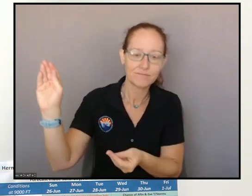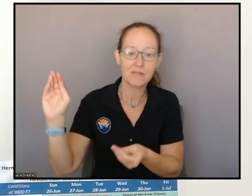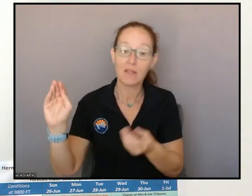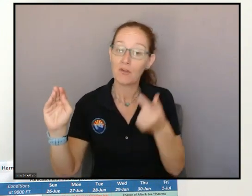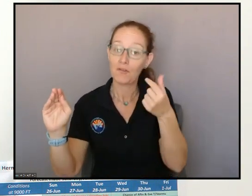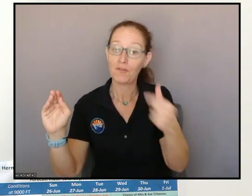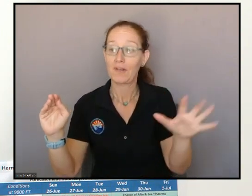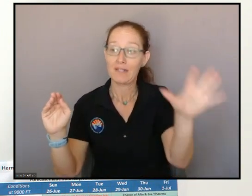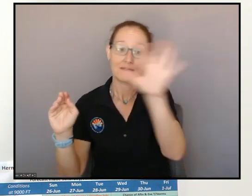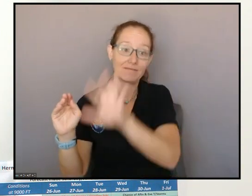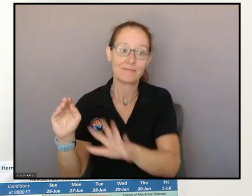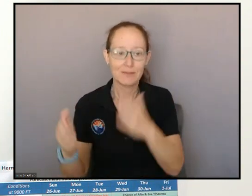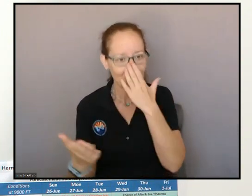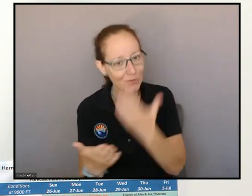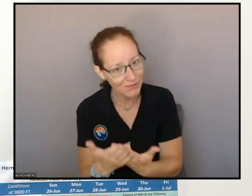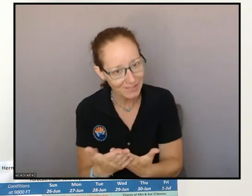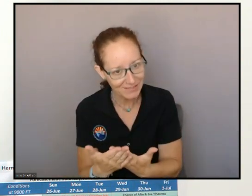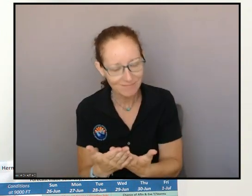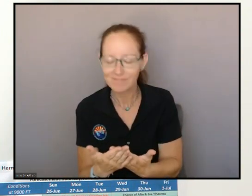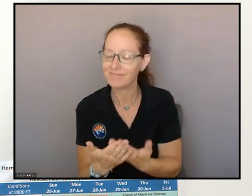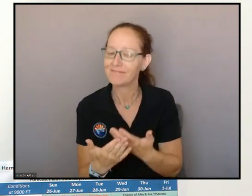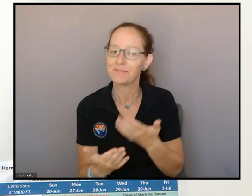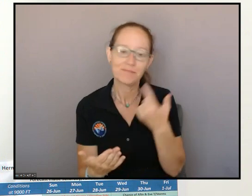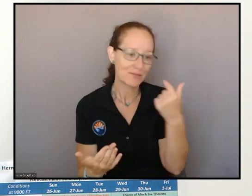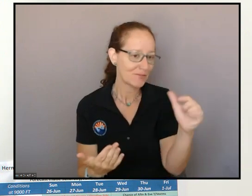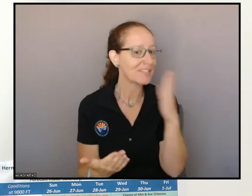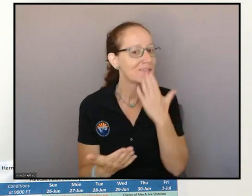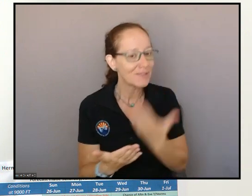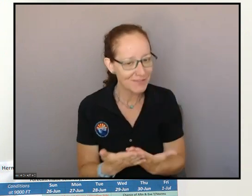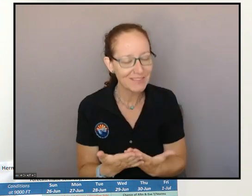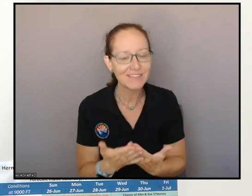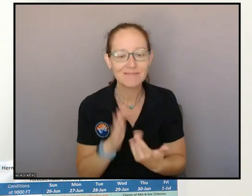good. Green is good. Um shows them that the burning conditions